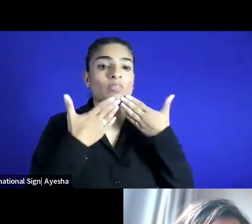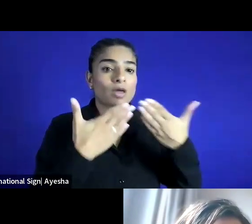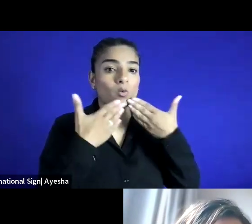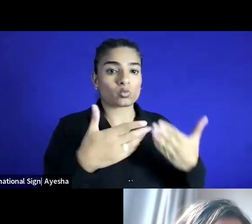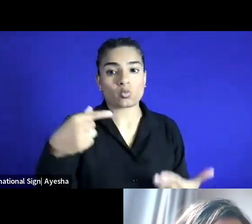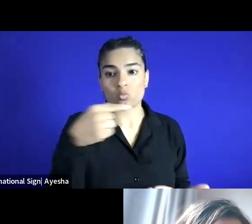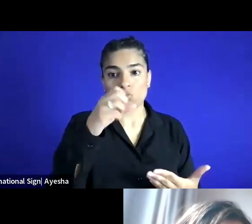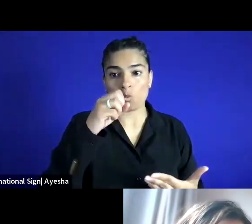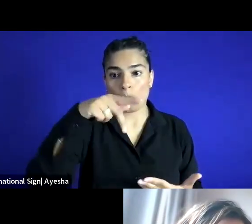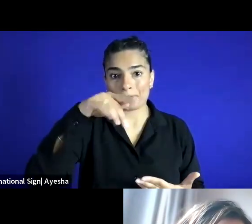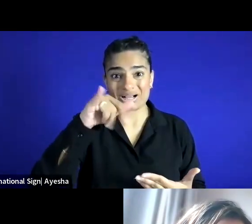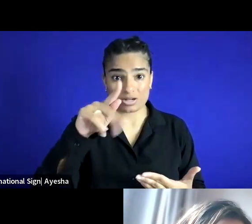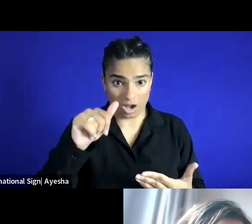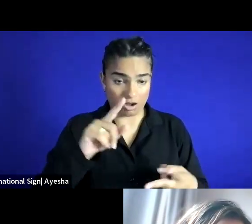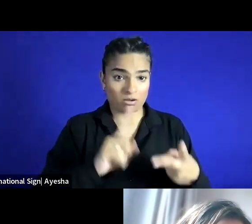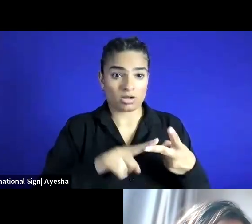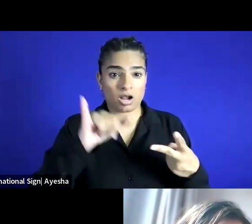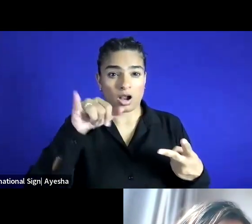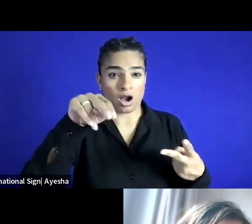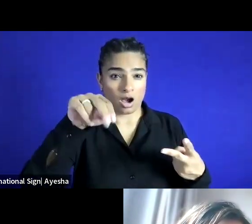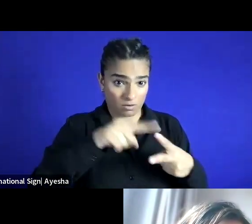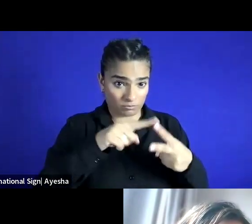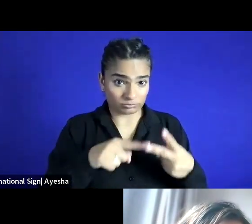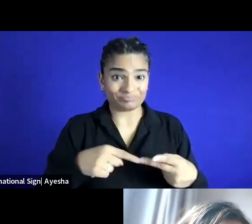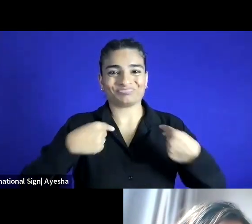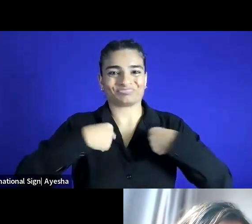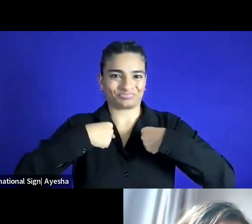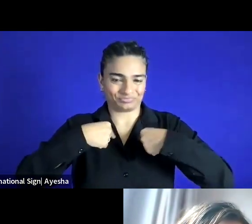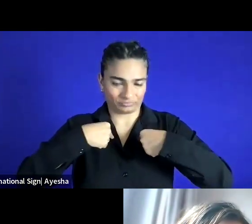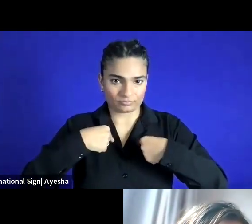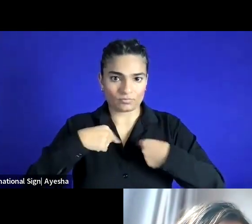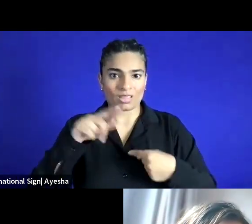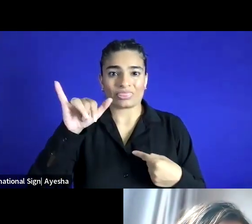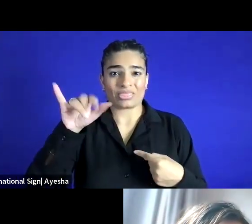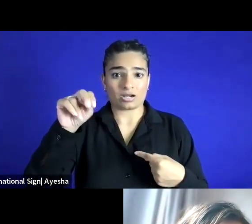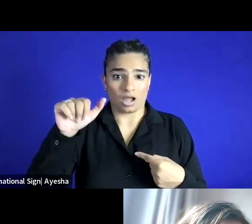Ask Zina to chime in. But I'm reading worried people.